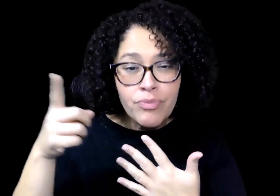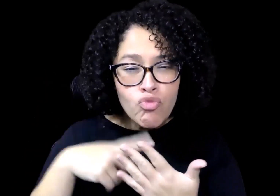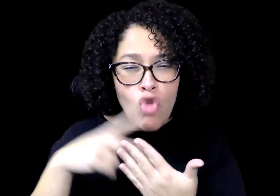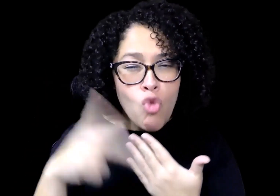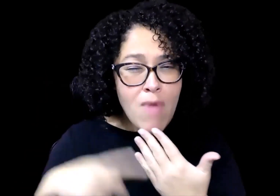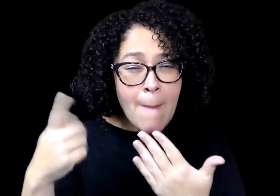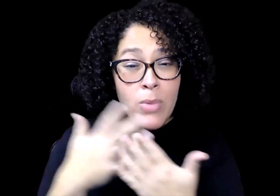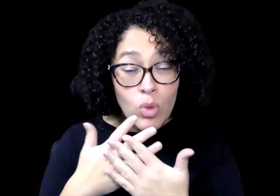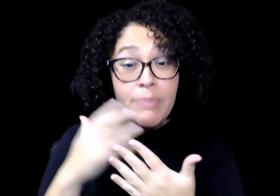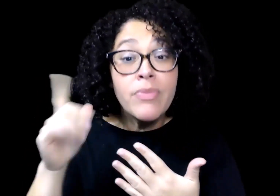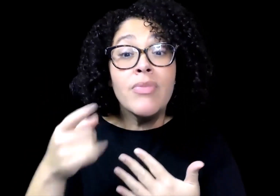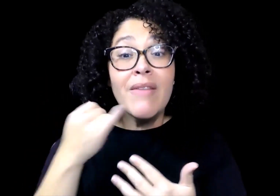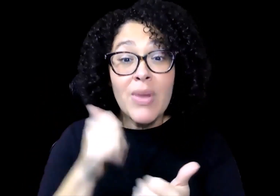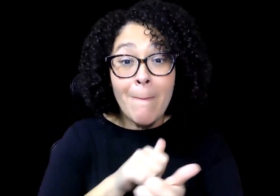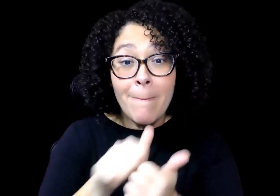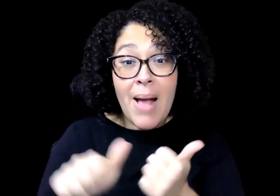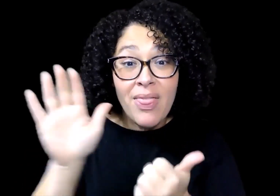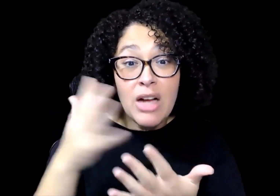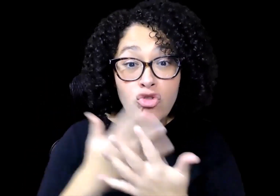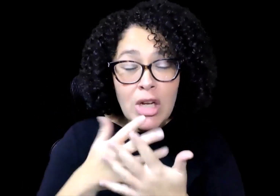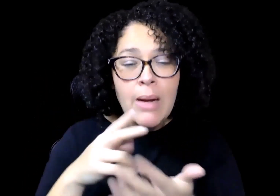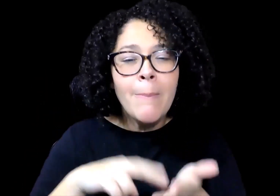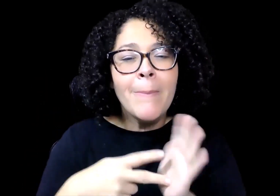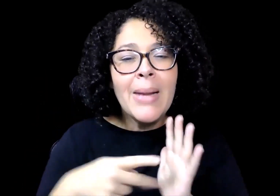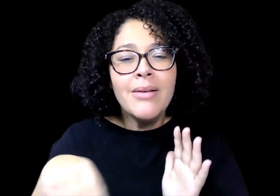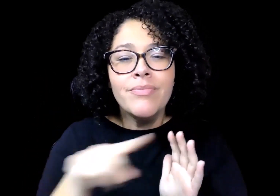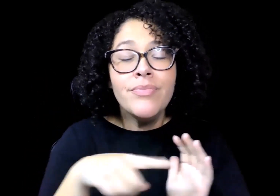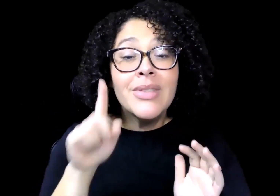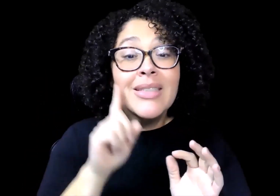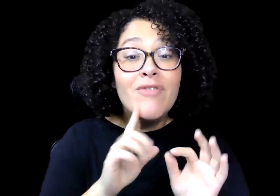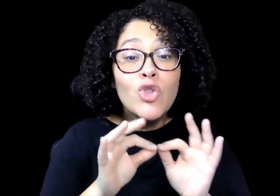because fortunately our neighbor Massachusetts had a state screening